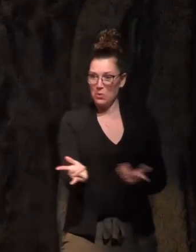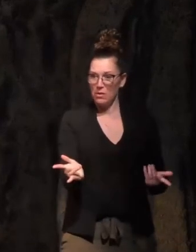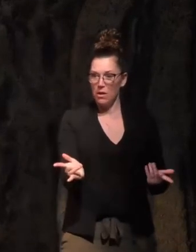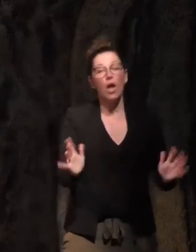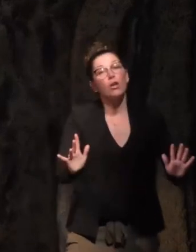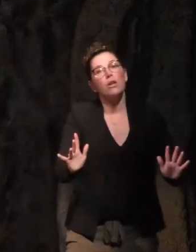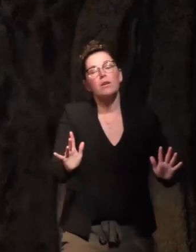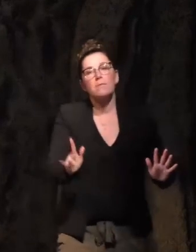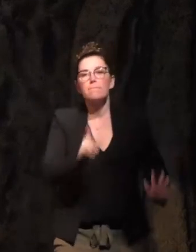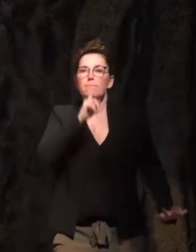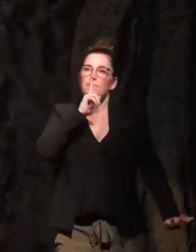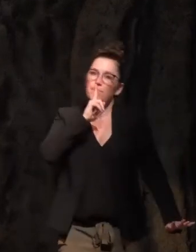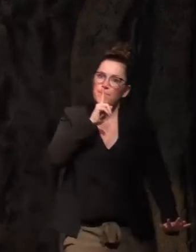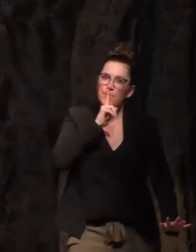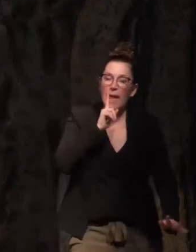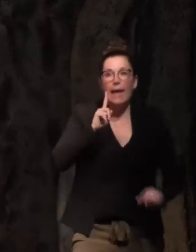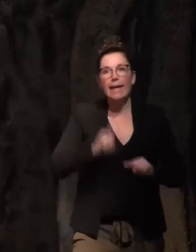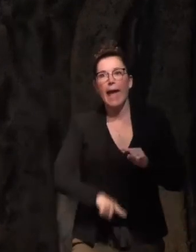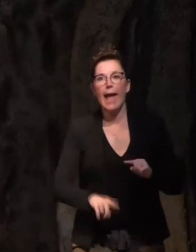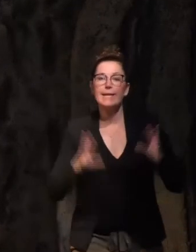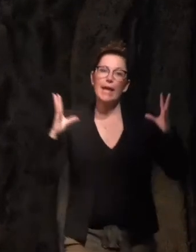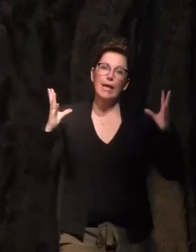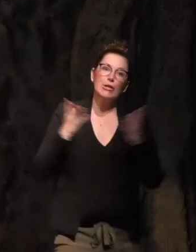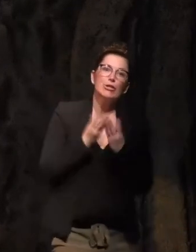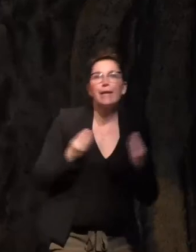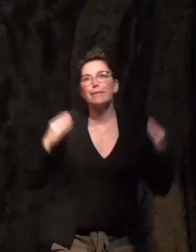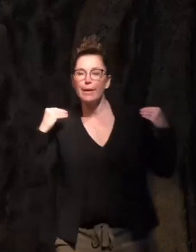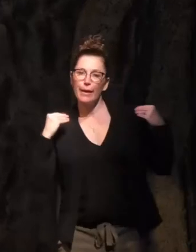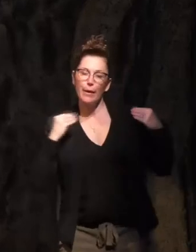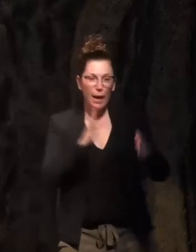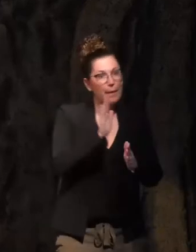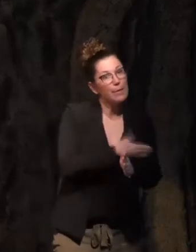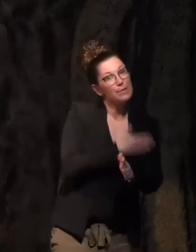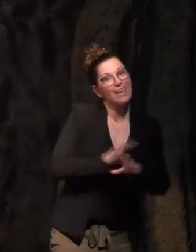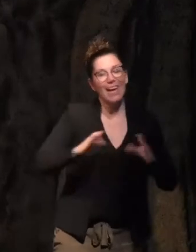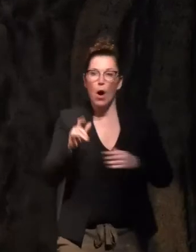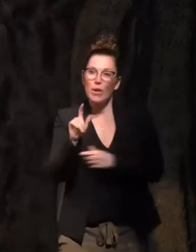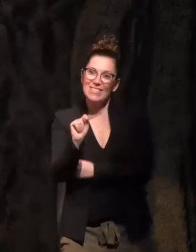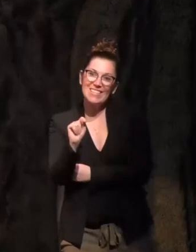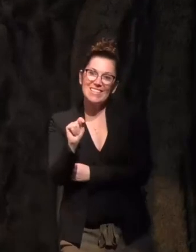and Shakespeare or even working with TRG. Got a TRG bug in my thing, anyway.